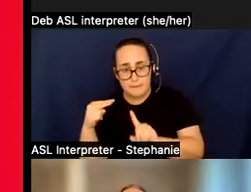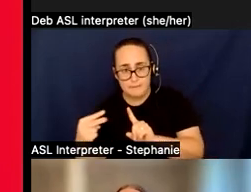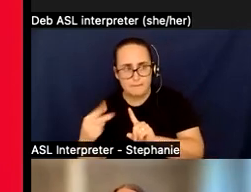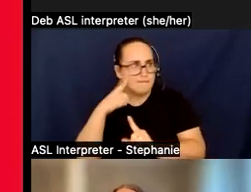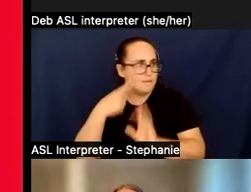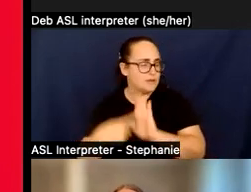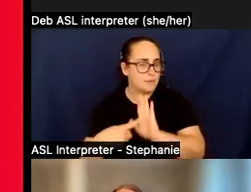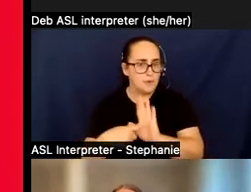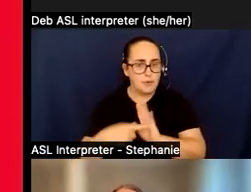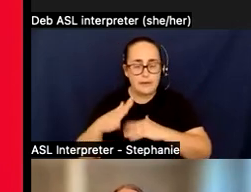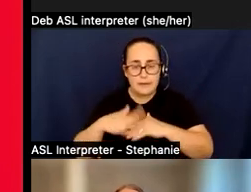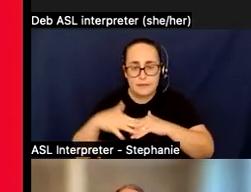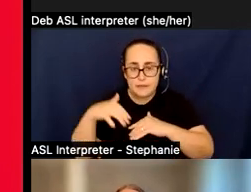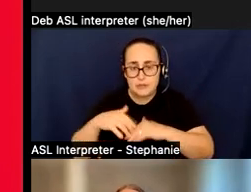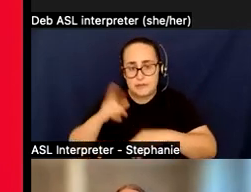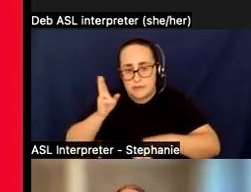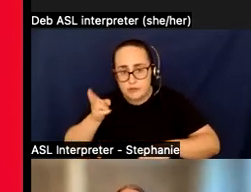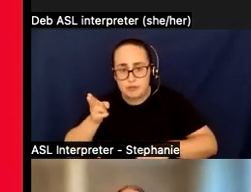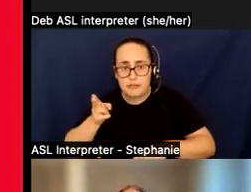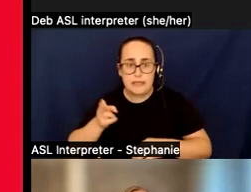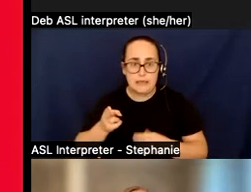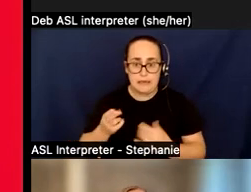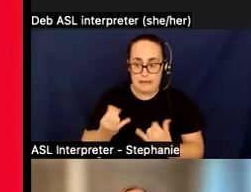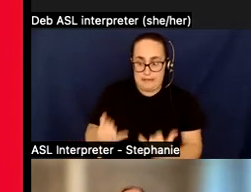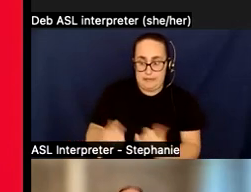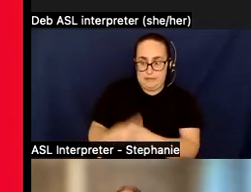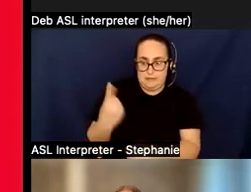contemporary experiences, you can explore and create paths towards reconciliation